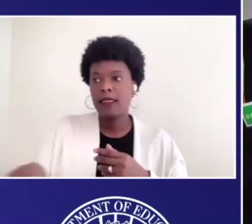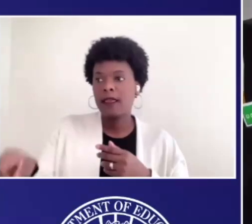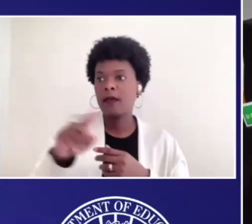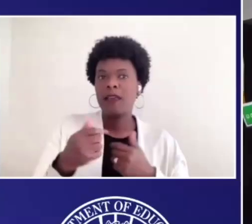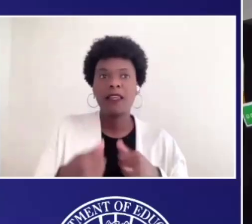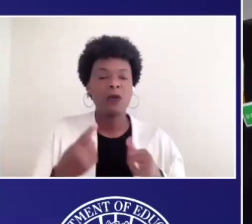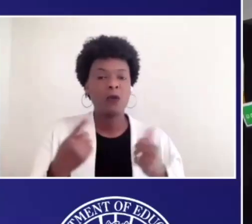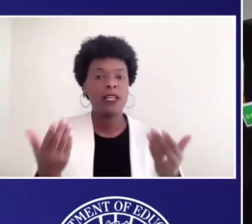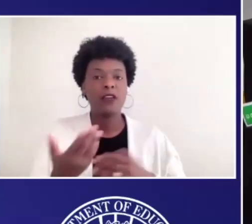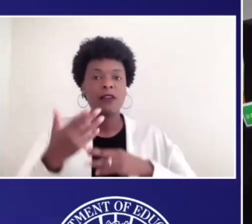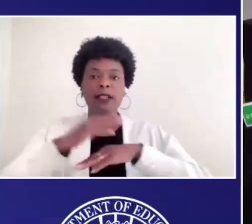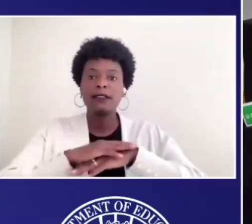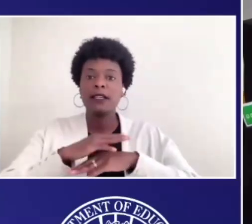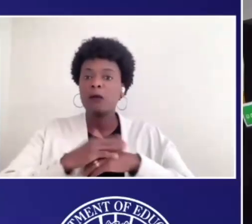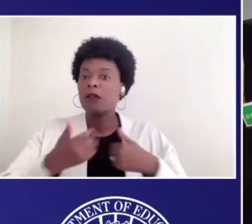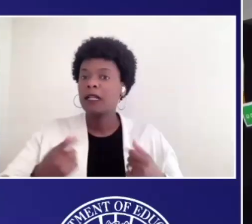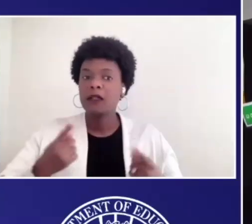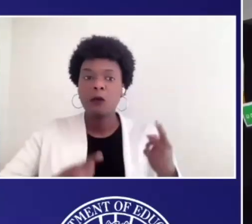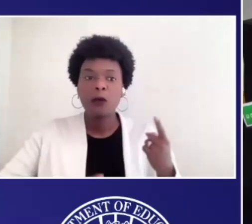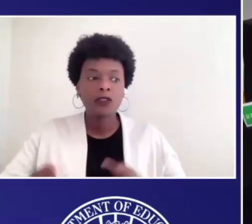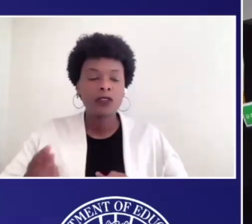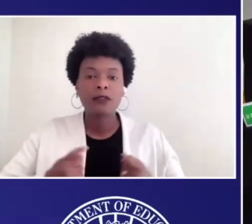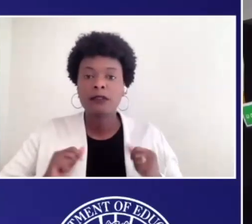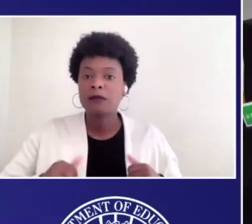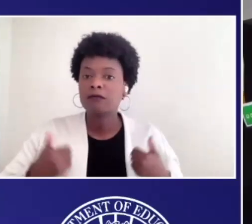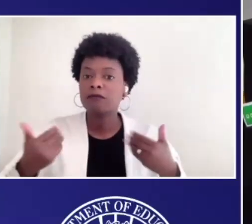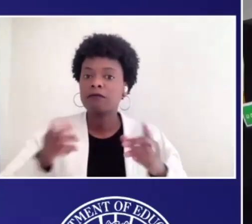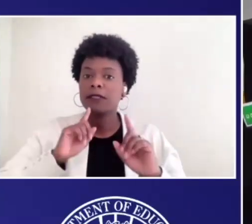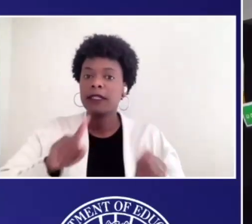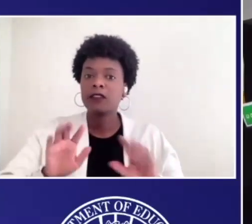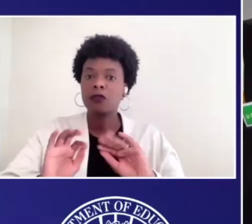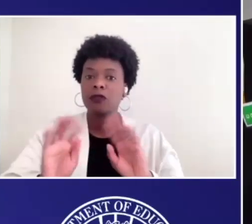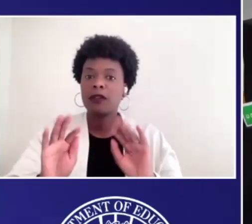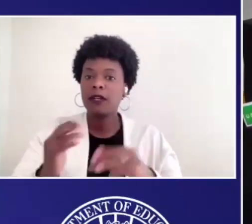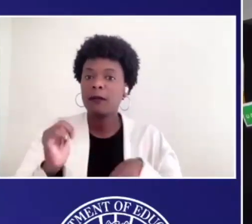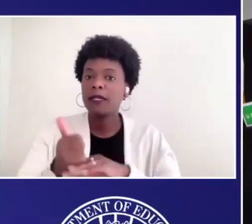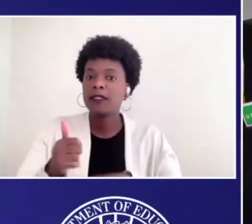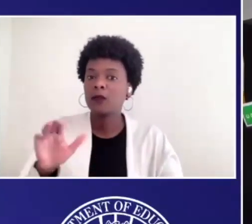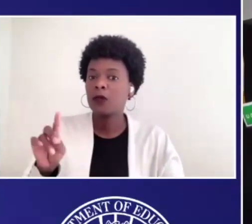any questions that we can answer or clarify based on Cody's presentation. Thank you, Cody.